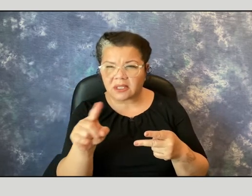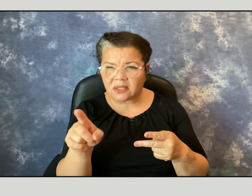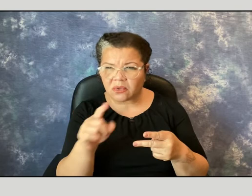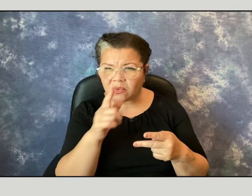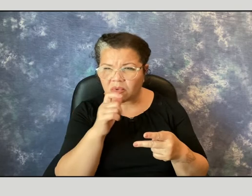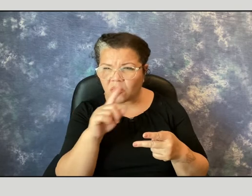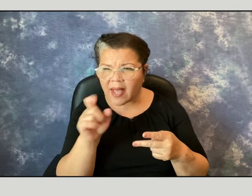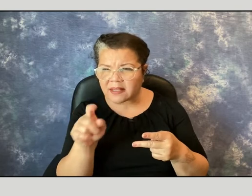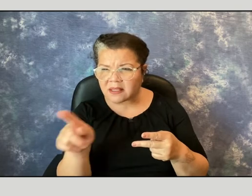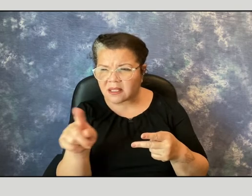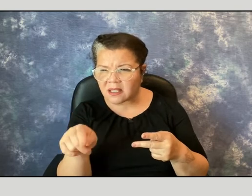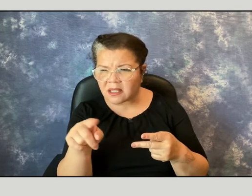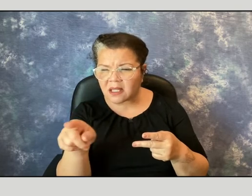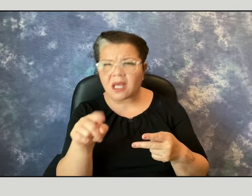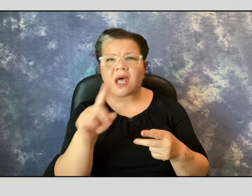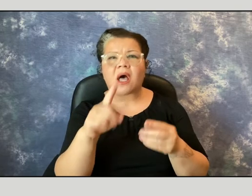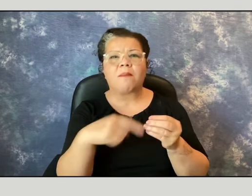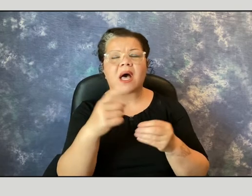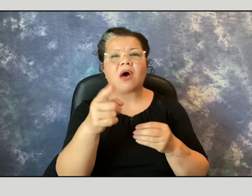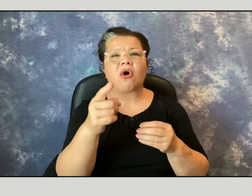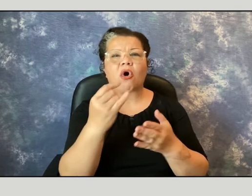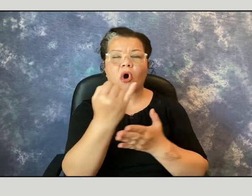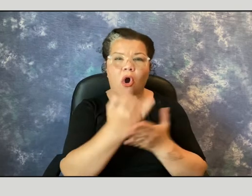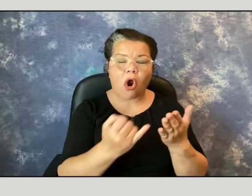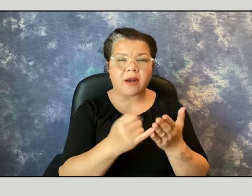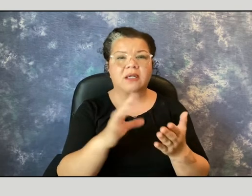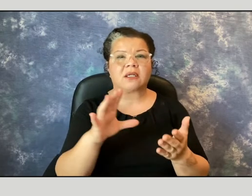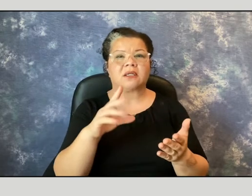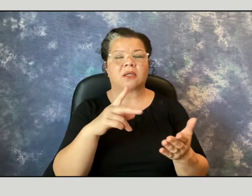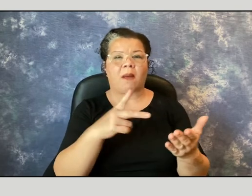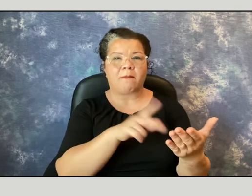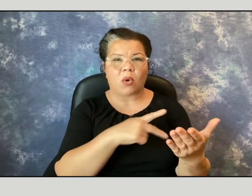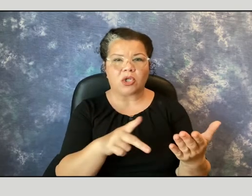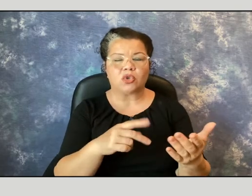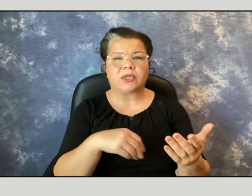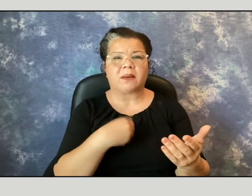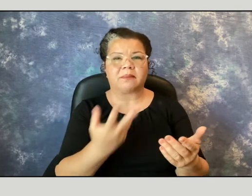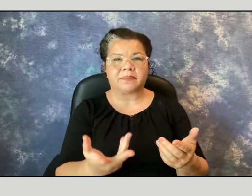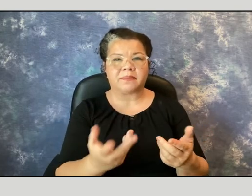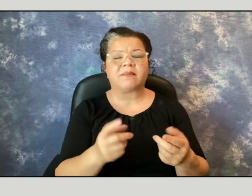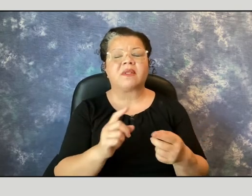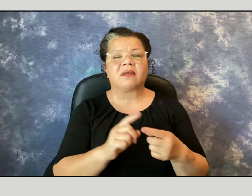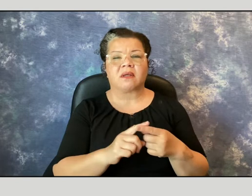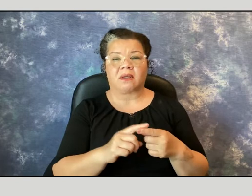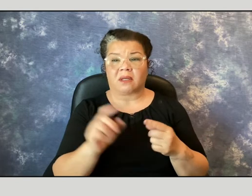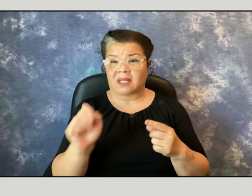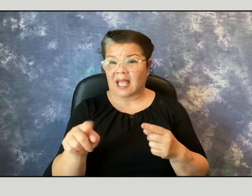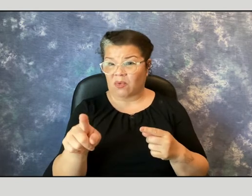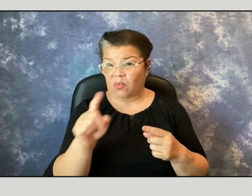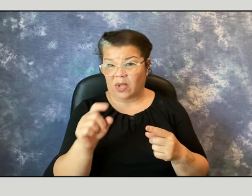but about art and poetry. So if we could just popcorn some quick recommendations